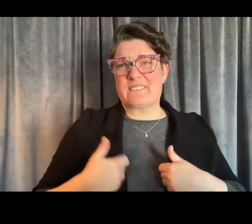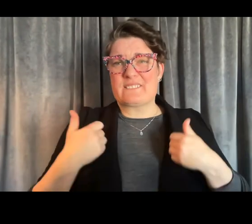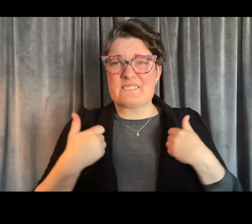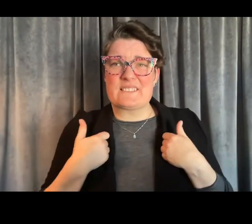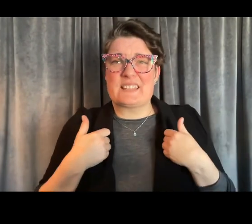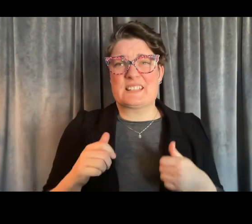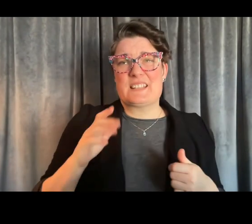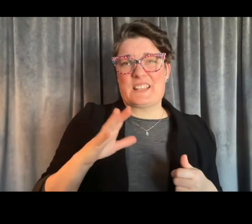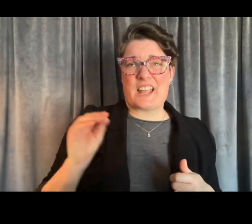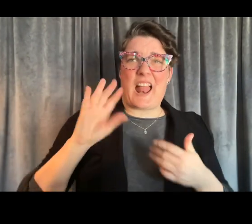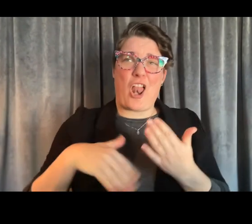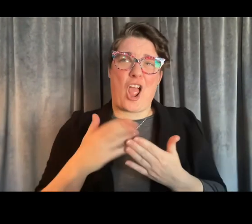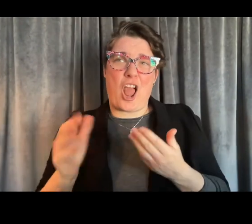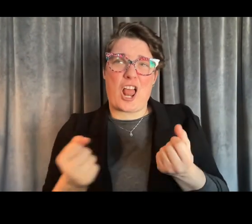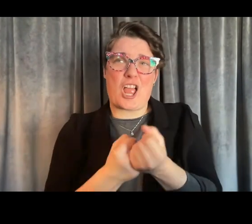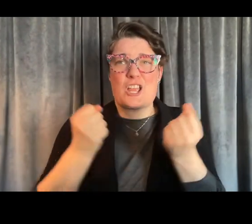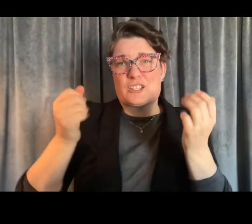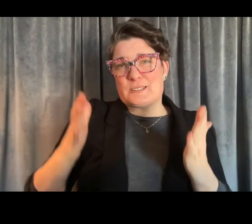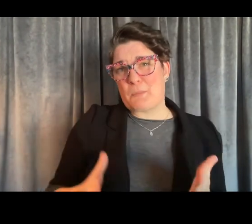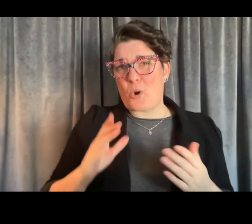and all our supporters are happy.